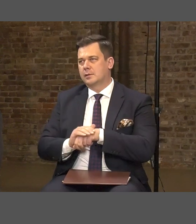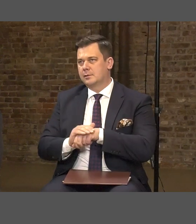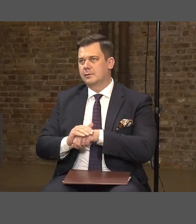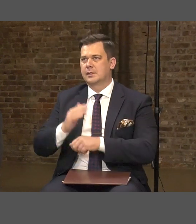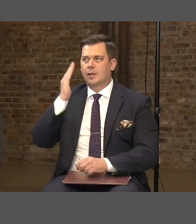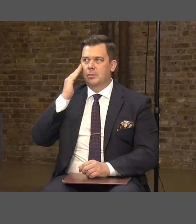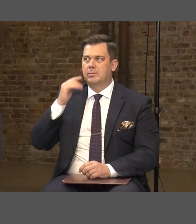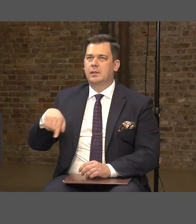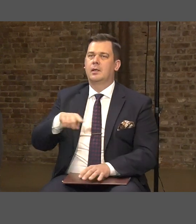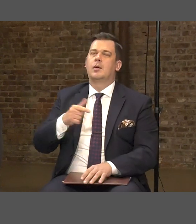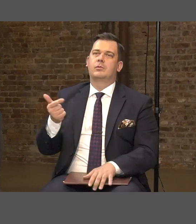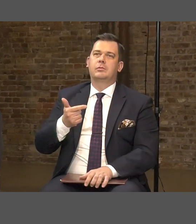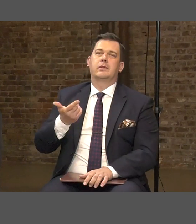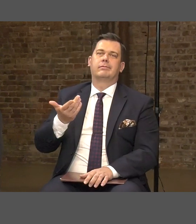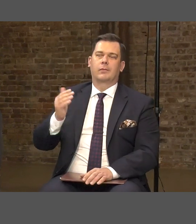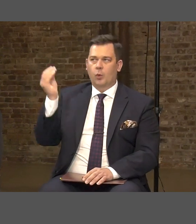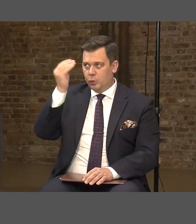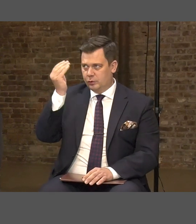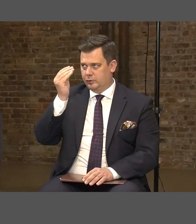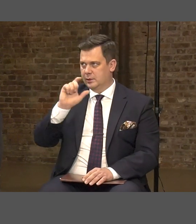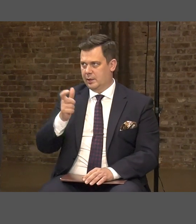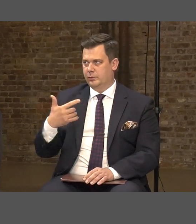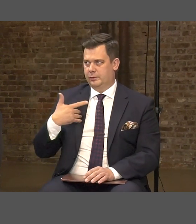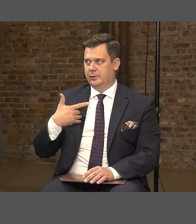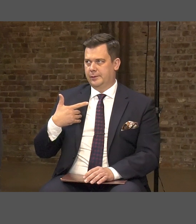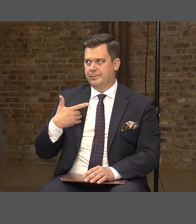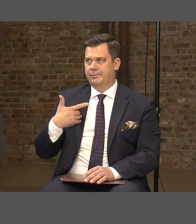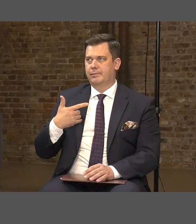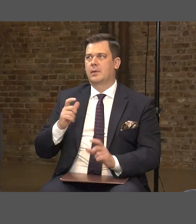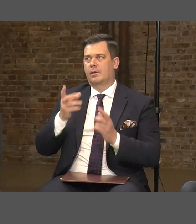Talk to your friends. Learning all your life.